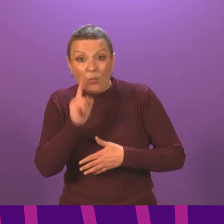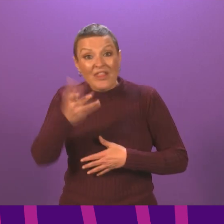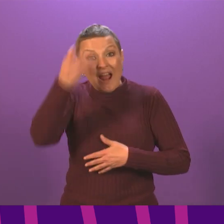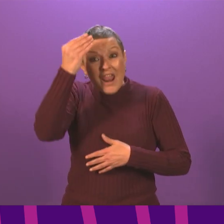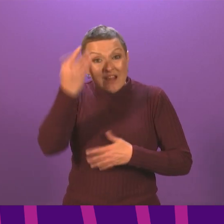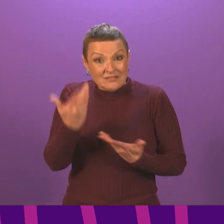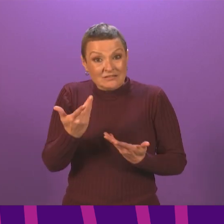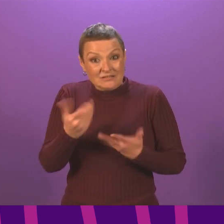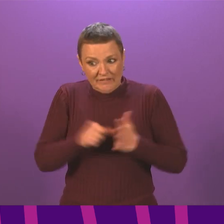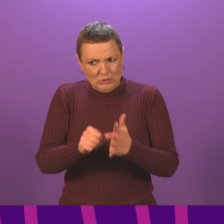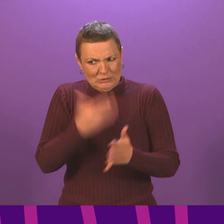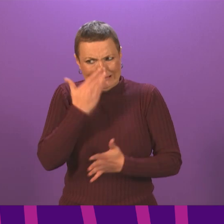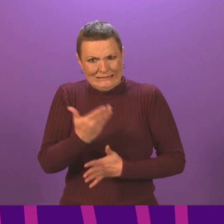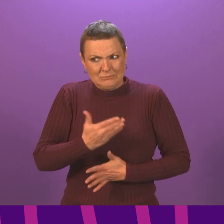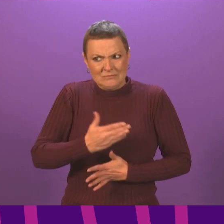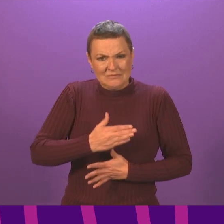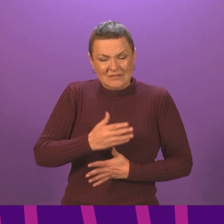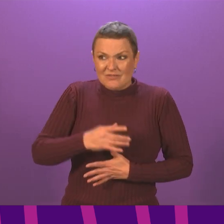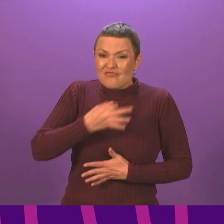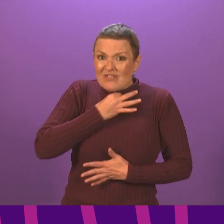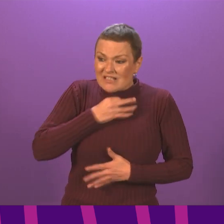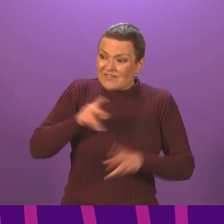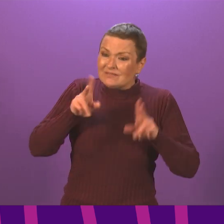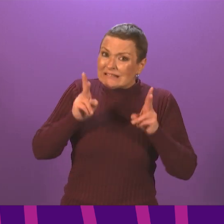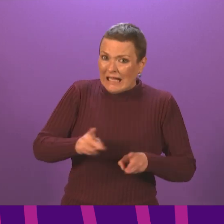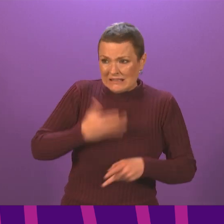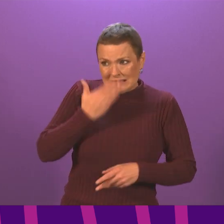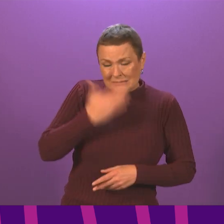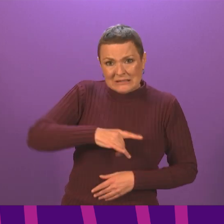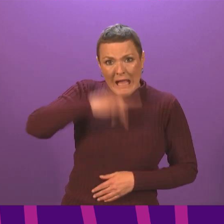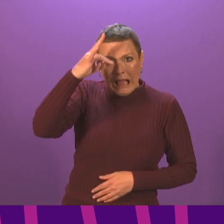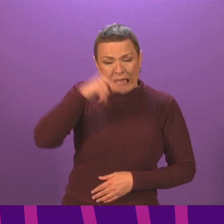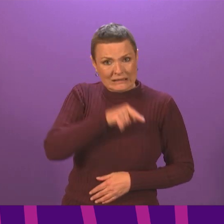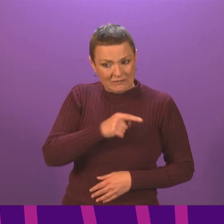who have a high rate of mortality from Covid. Many people with learning disabilities are